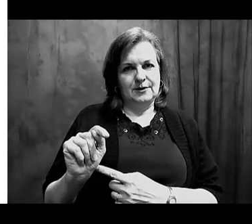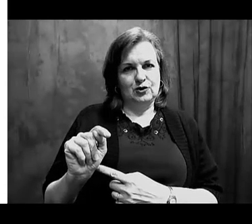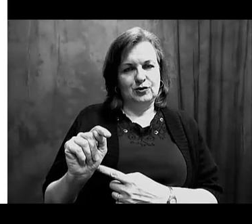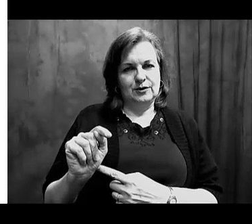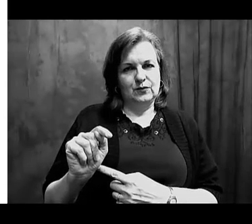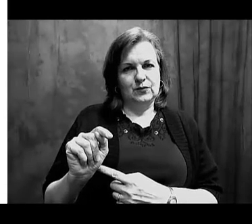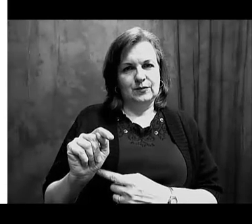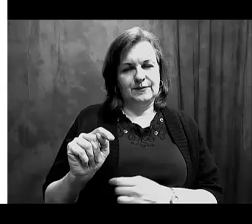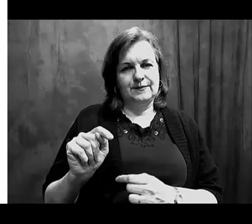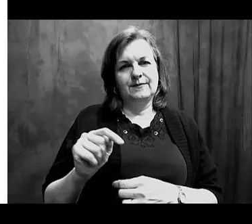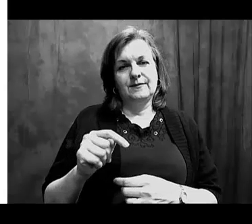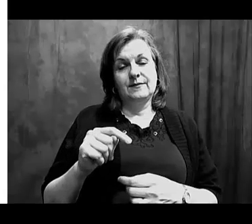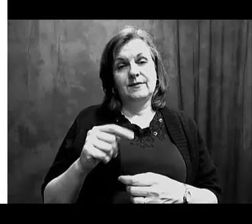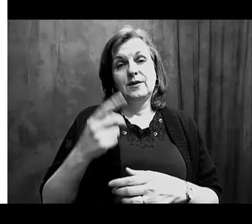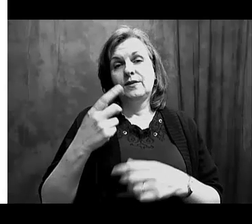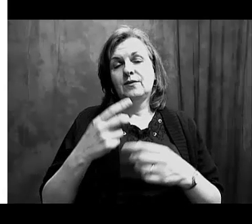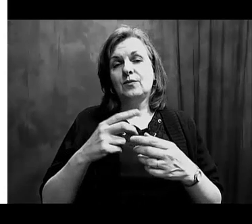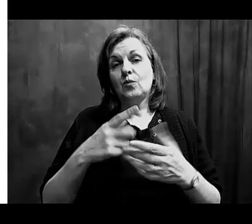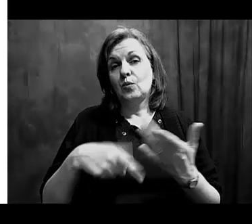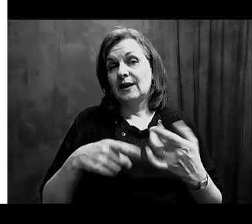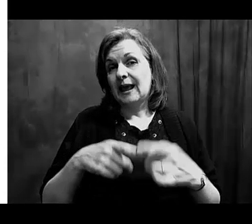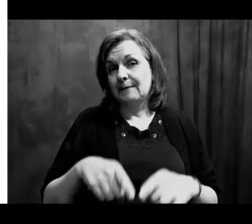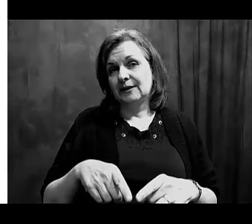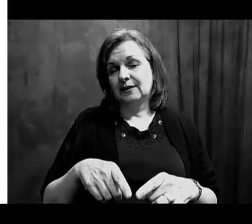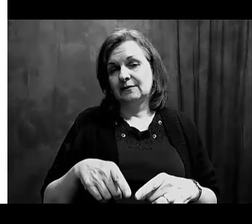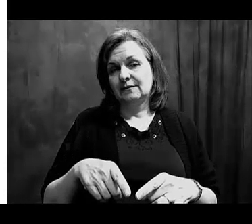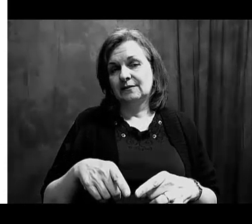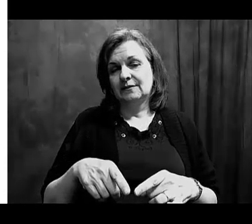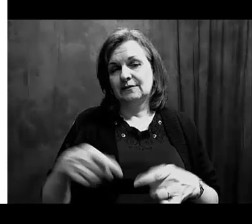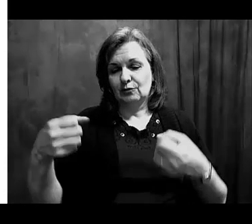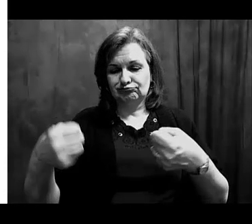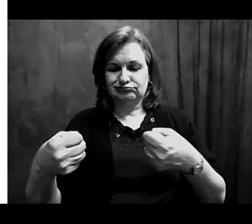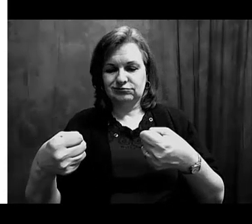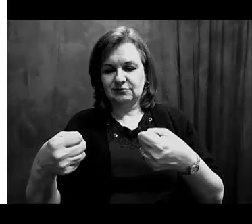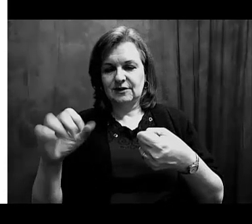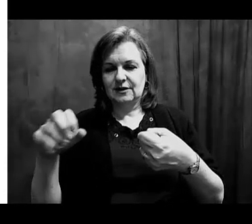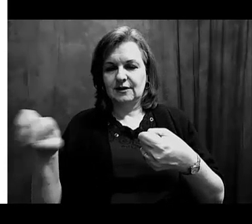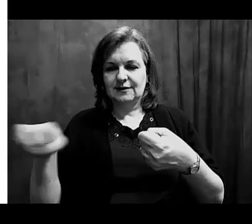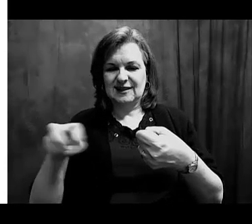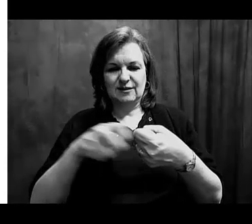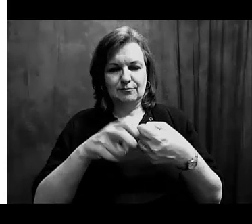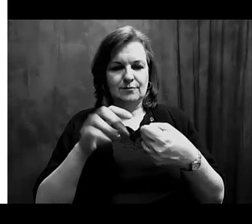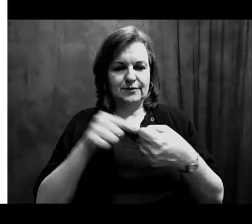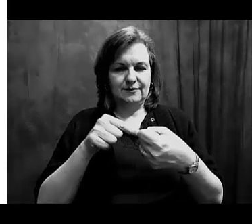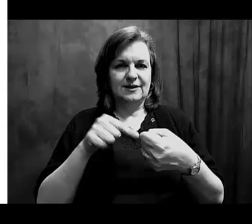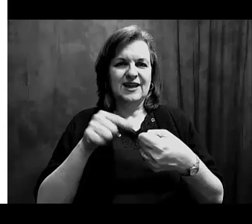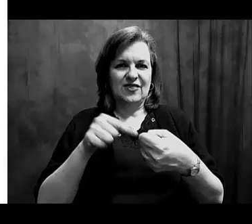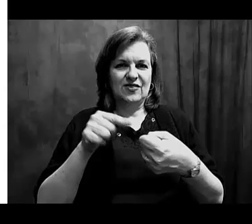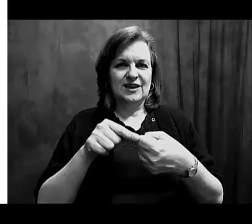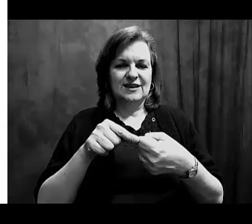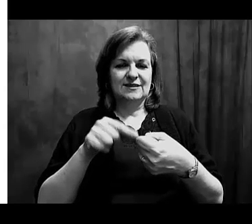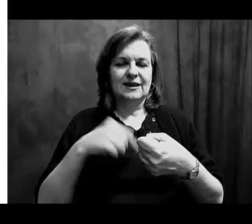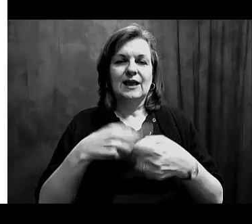neuron that we mentioned after the gap it can get BOTH